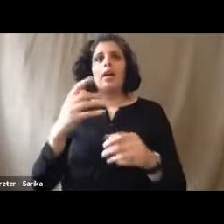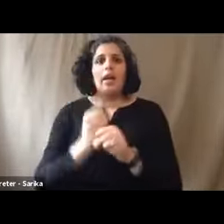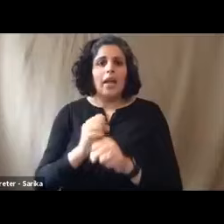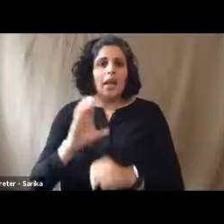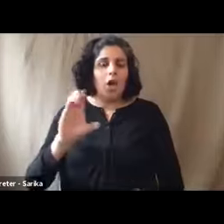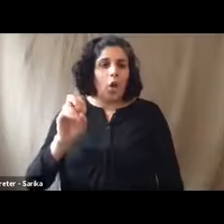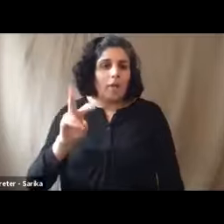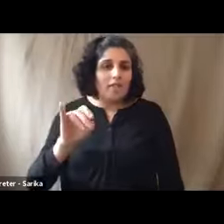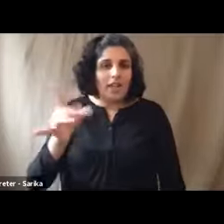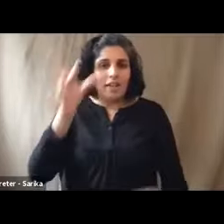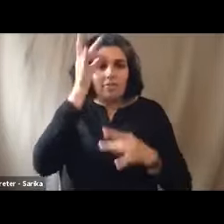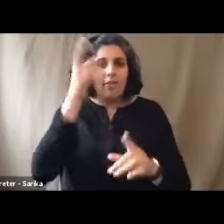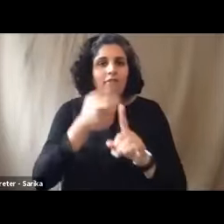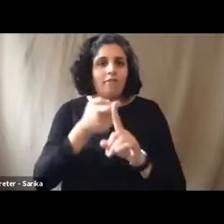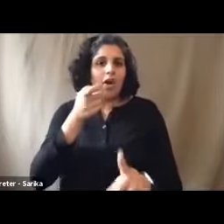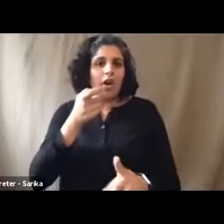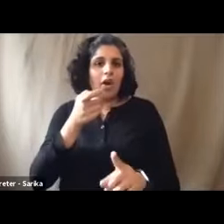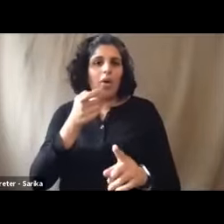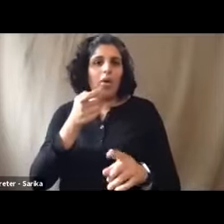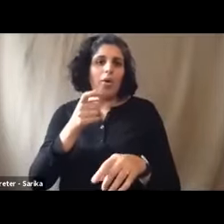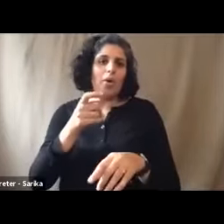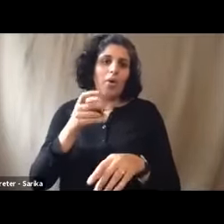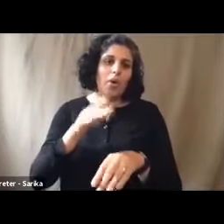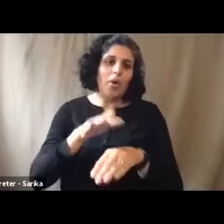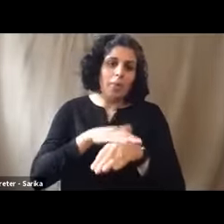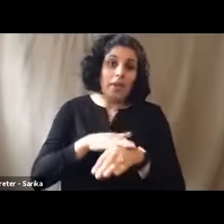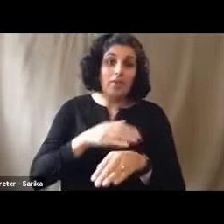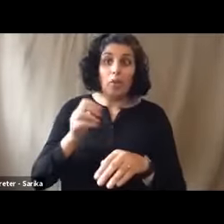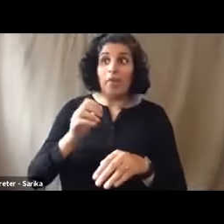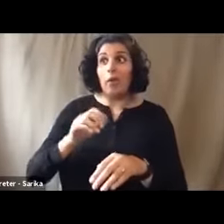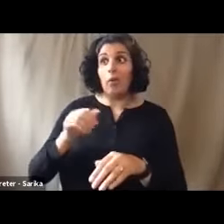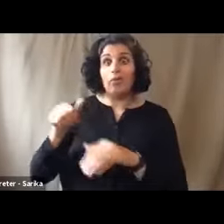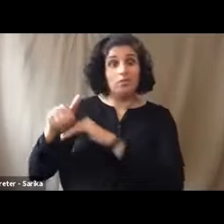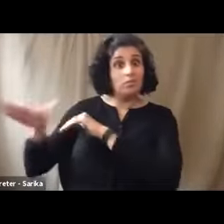would get rid of their pets.